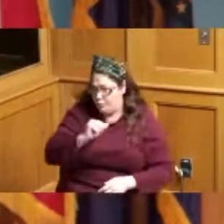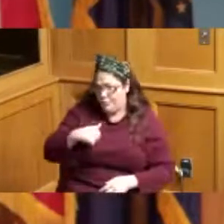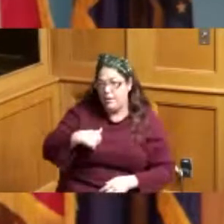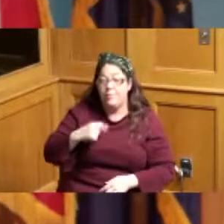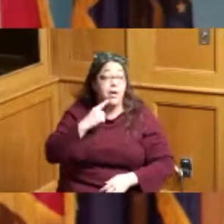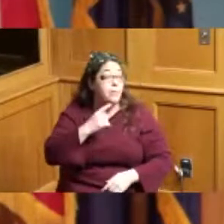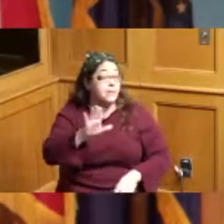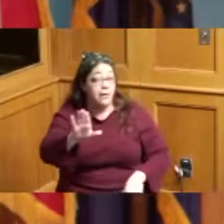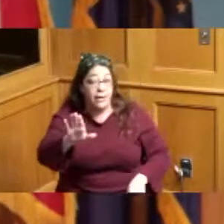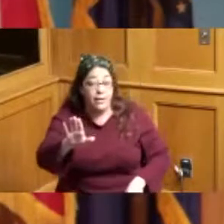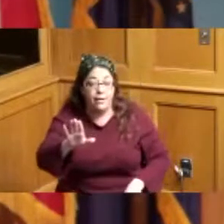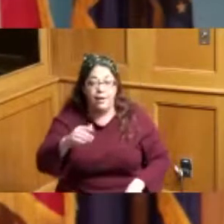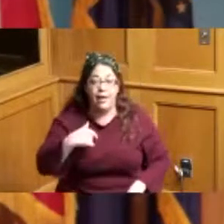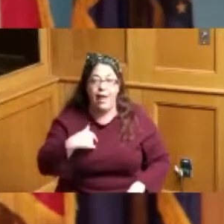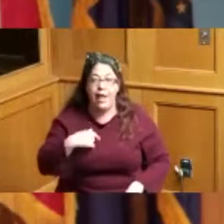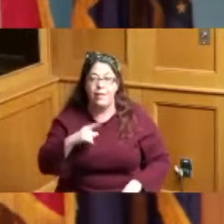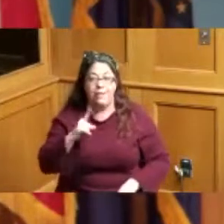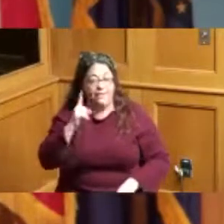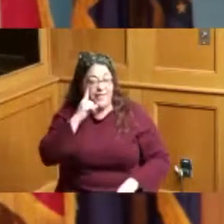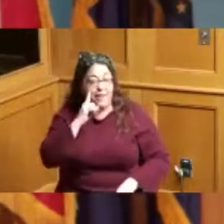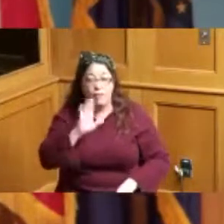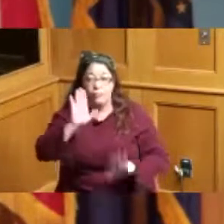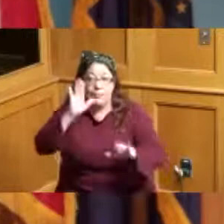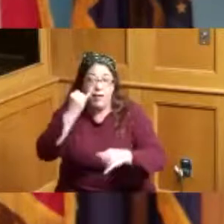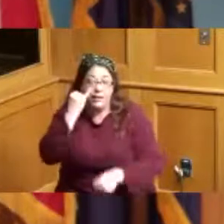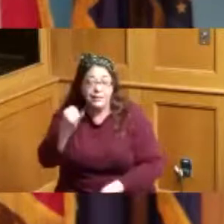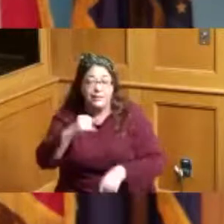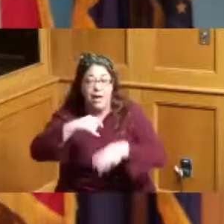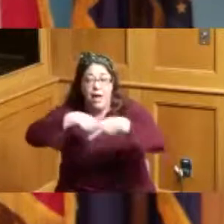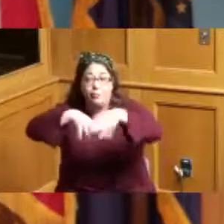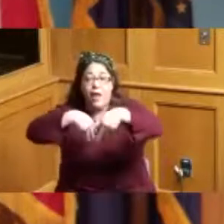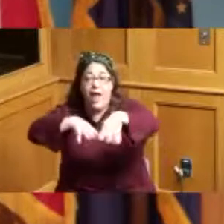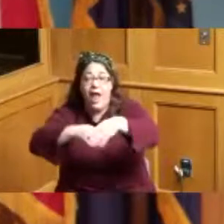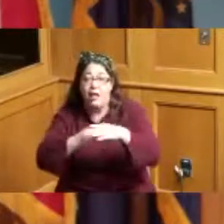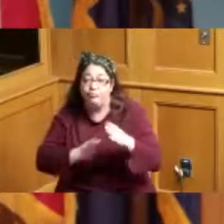out here from a tourism perspective the parade should go almost all through Hamilton County